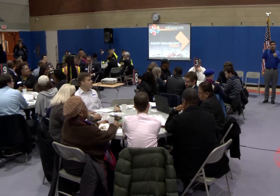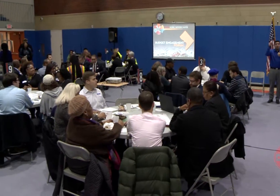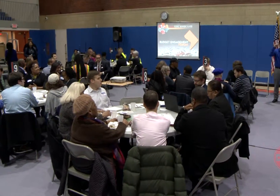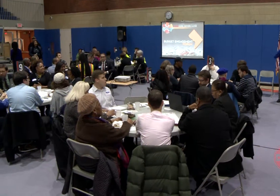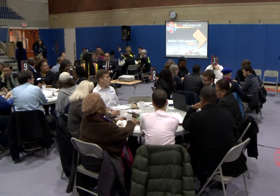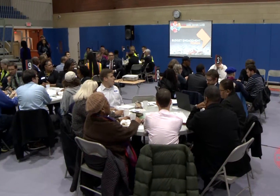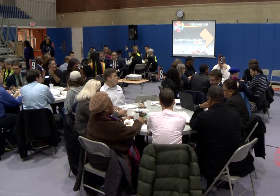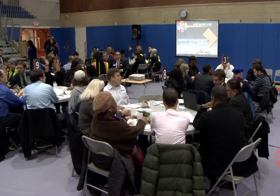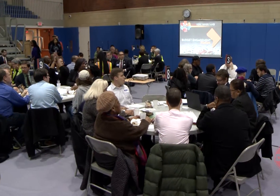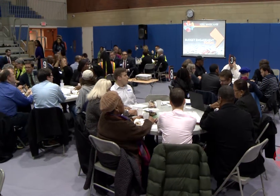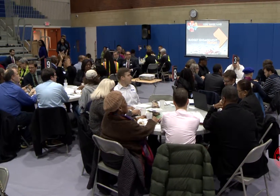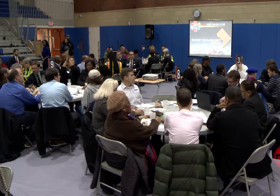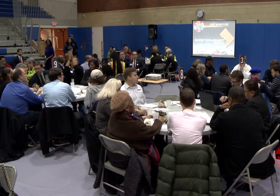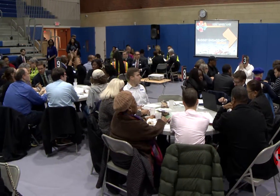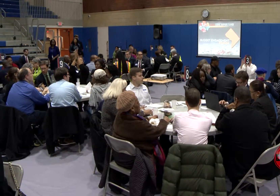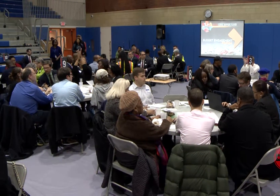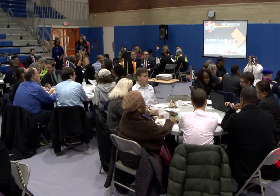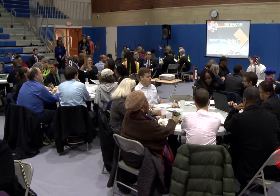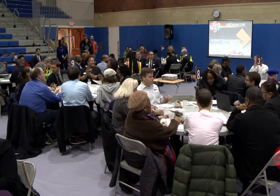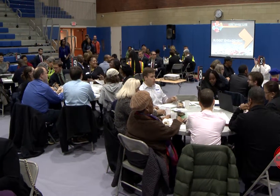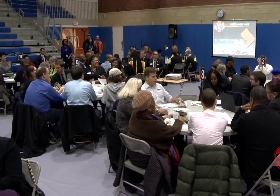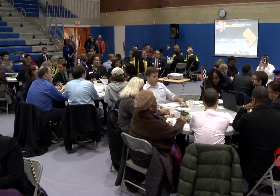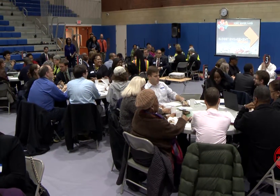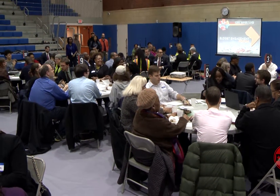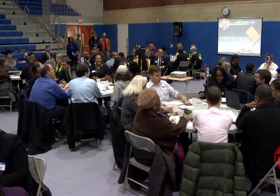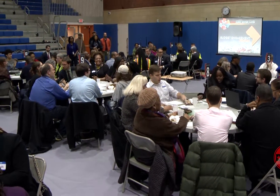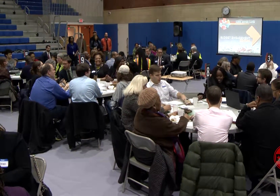ALL RIGHT NOW. HOUSING? GOVERNMENT OPERATIONS? GOT TO KEEP THE GOVERNMENT